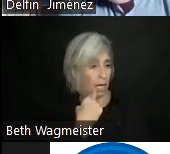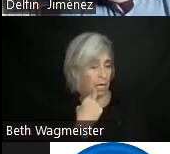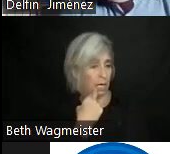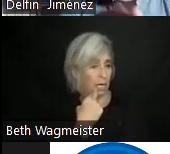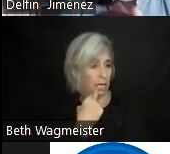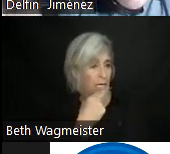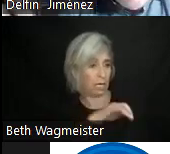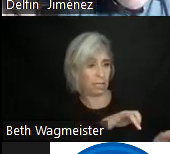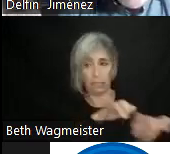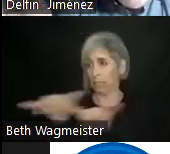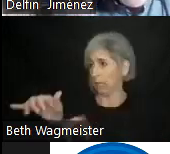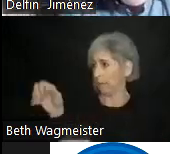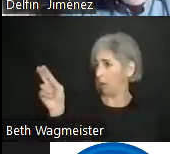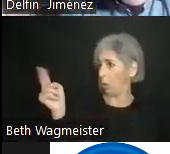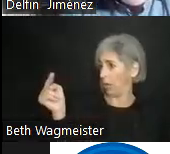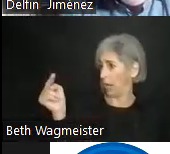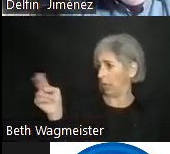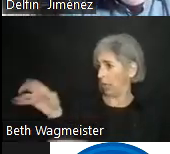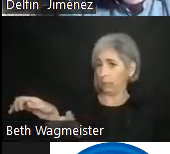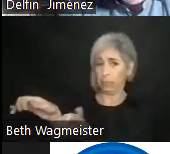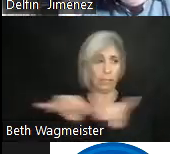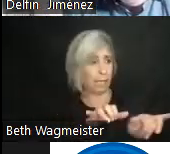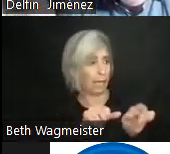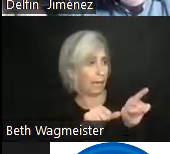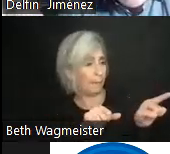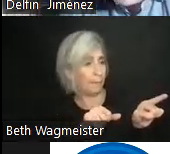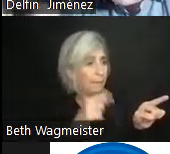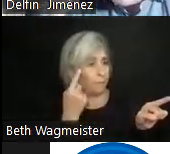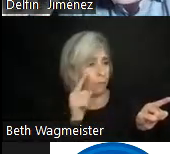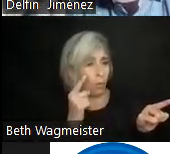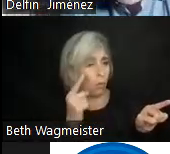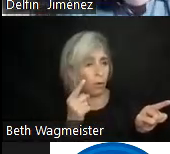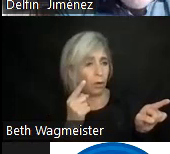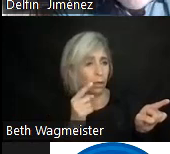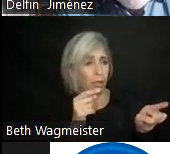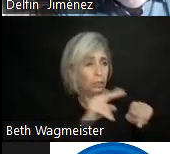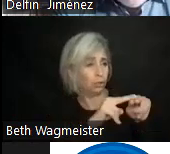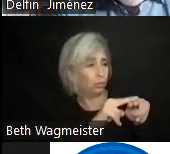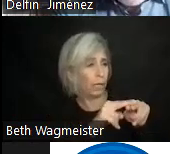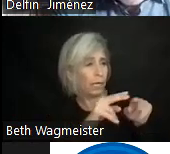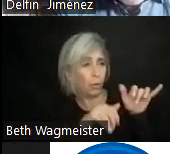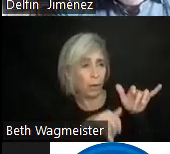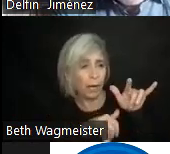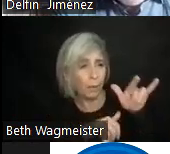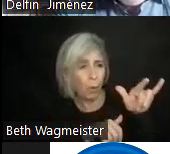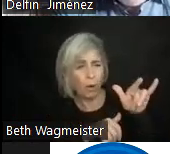or in a hotel or in a train station or airport or something like that.